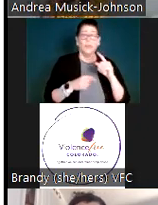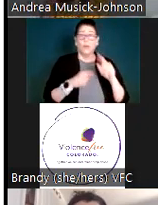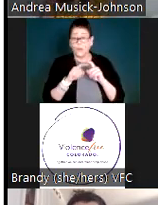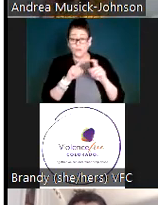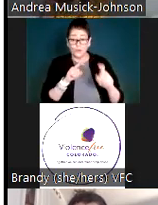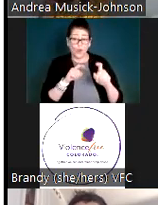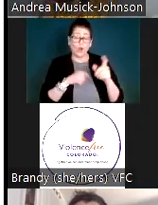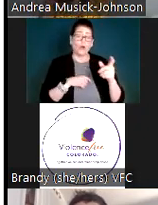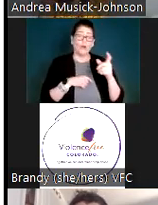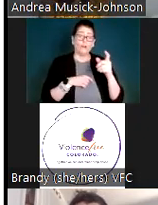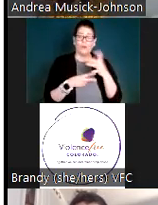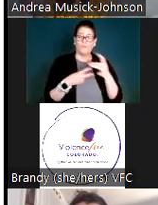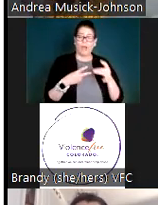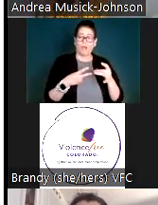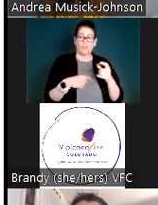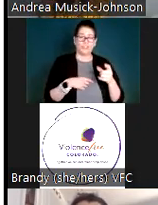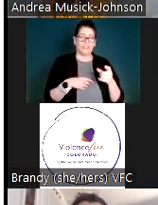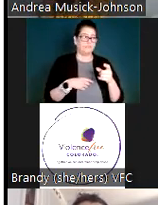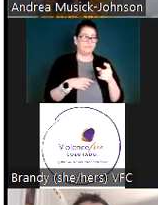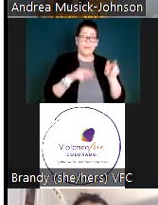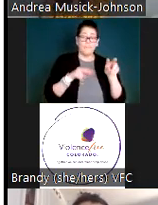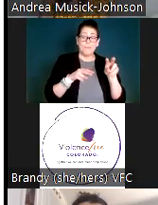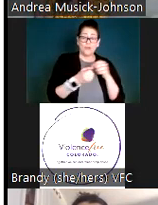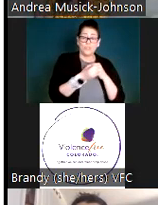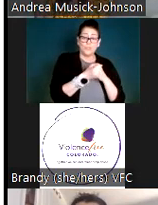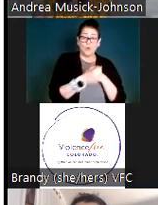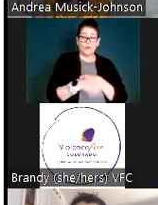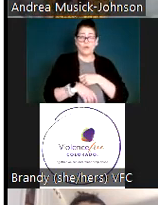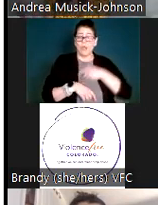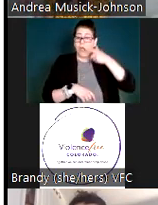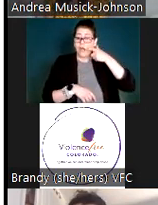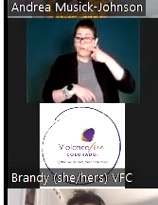connect with monitoring and support, get information on the technology platform,